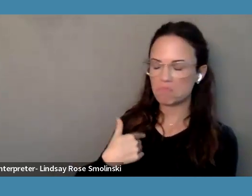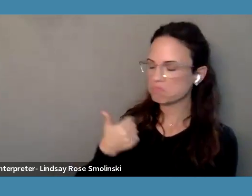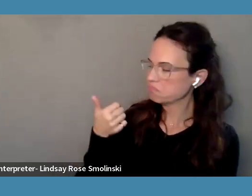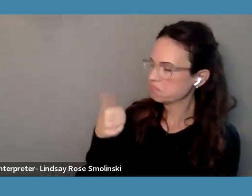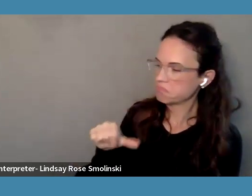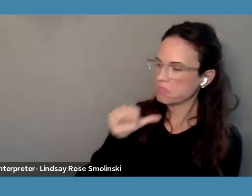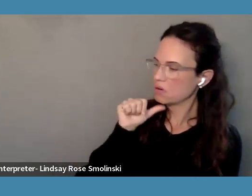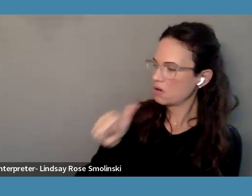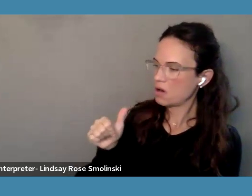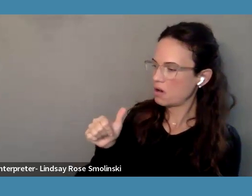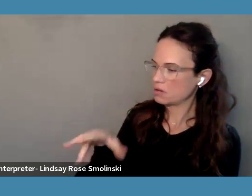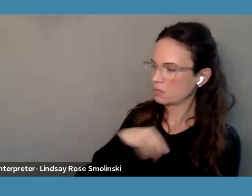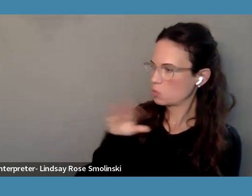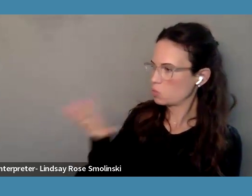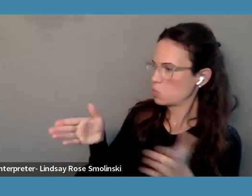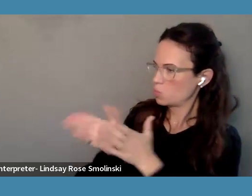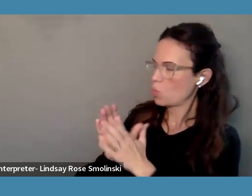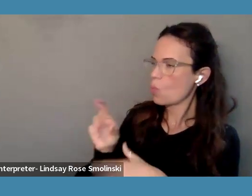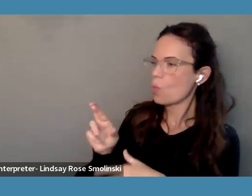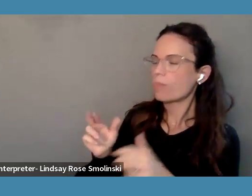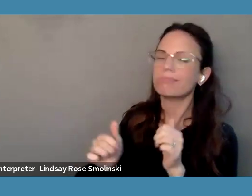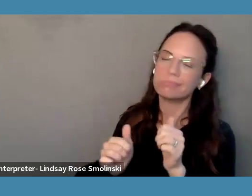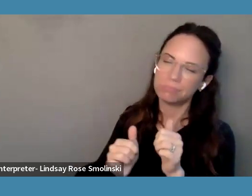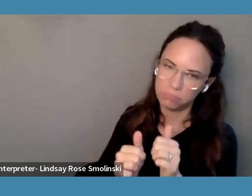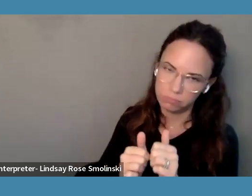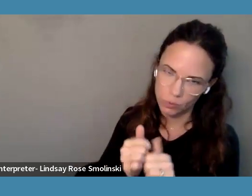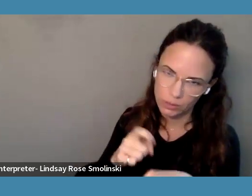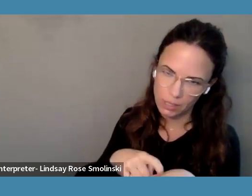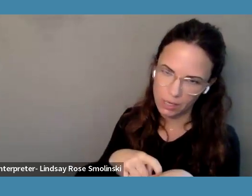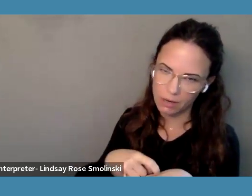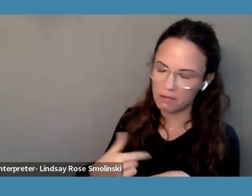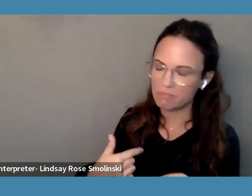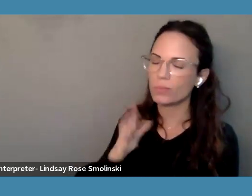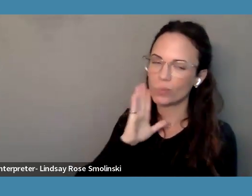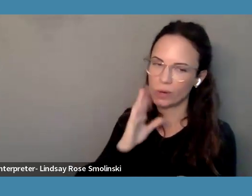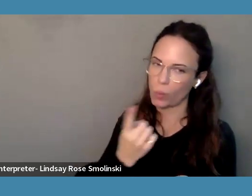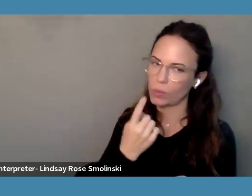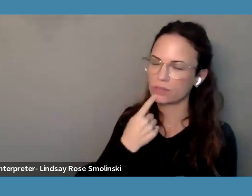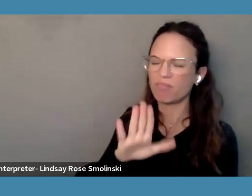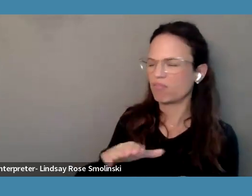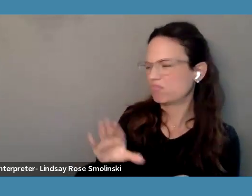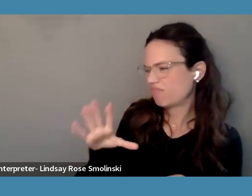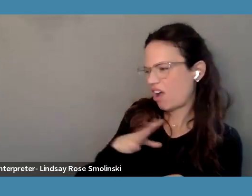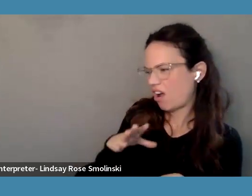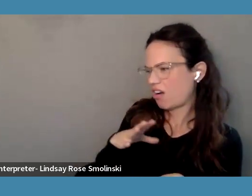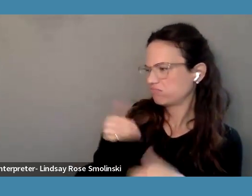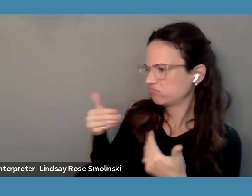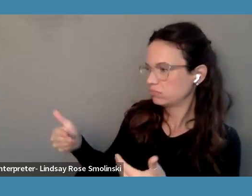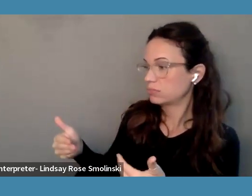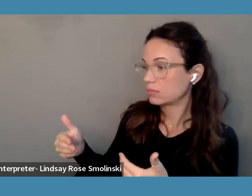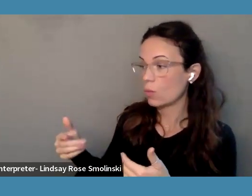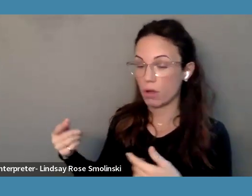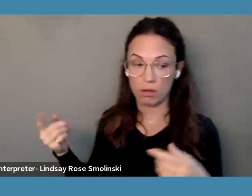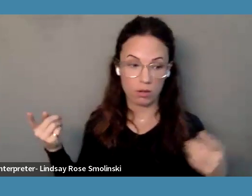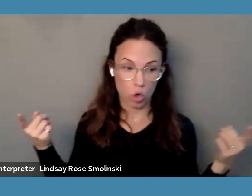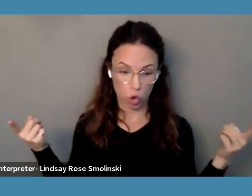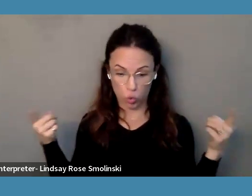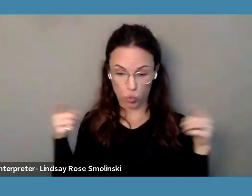for a continuance or most of the time I don't object to the continuance. Once you've conferred with them, then you can send the request